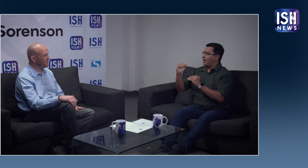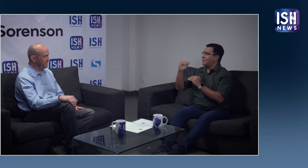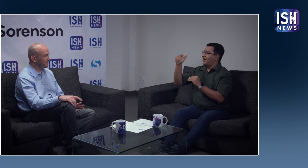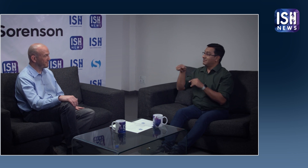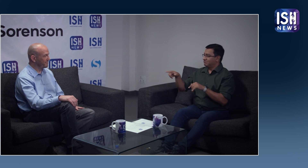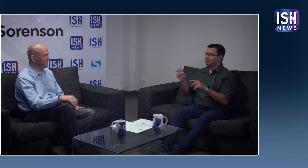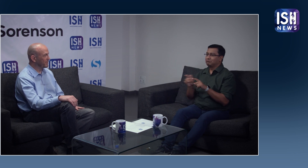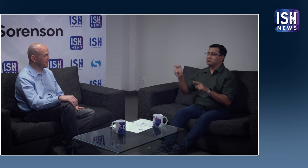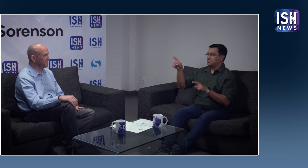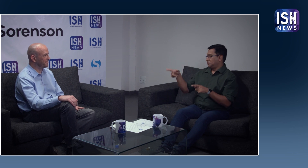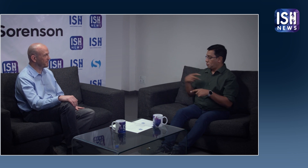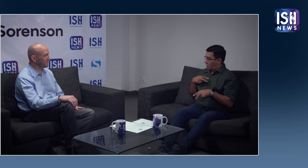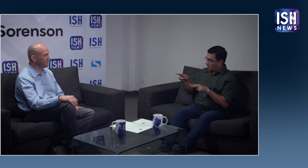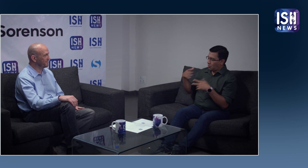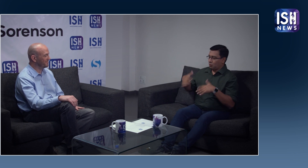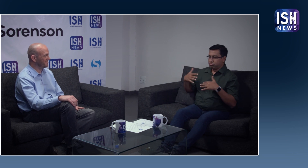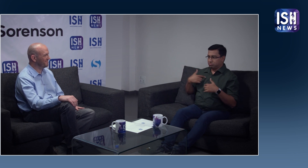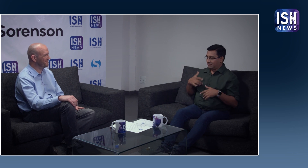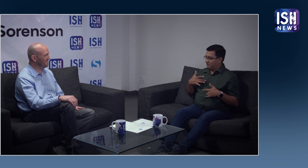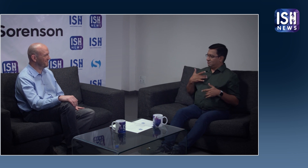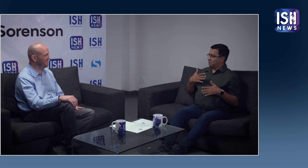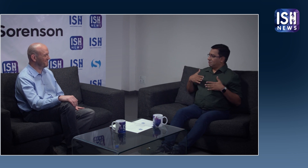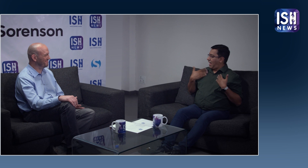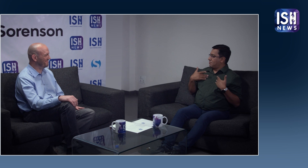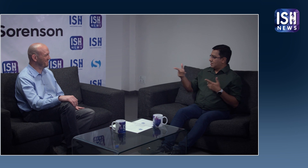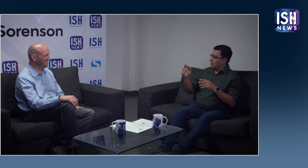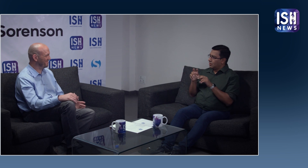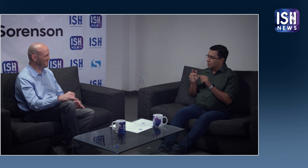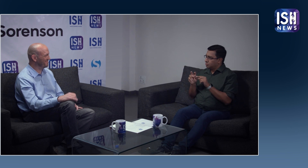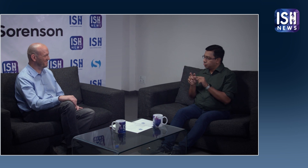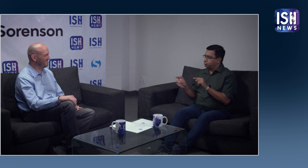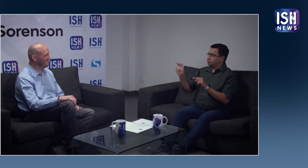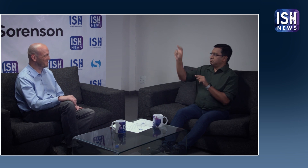I am very impressed with the way you rose through the ranks. Huge applause.